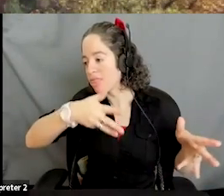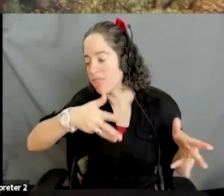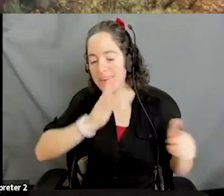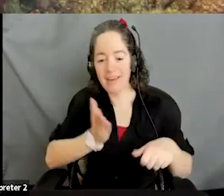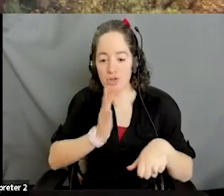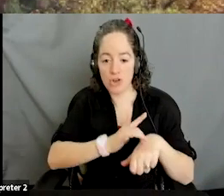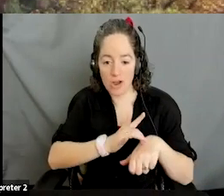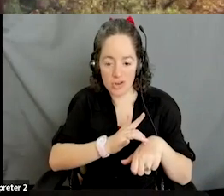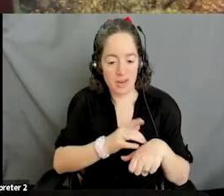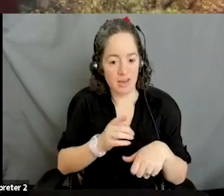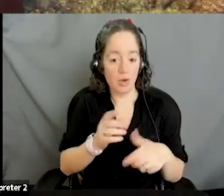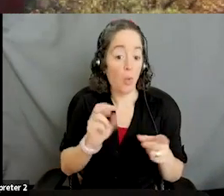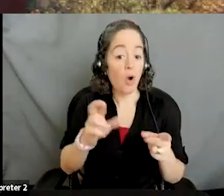than an oil change that I'm due for, right?